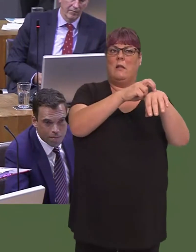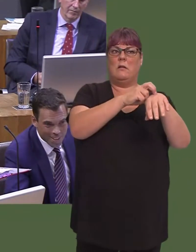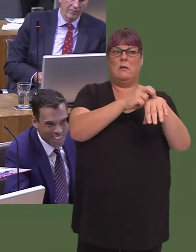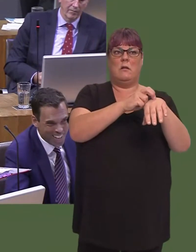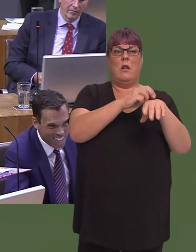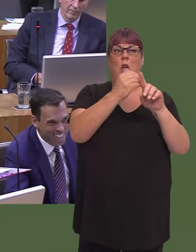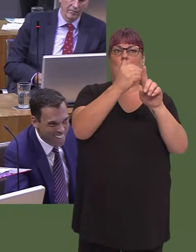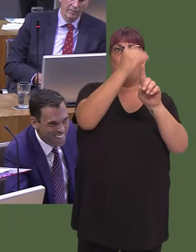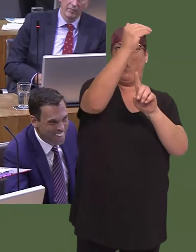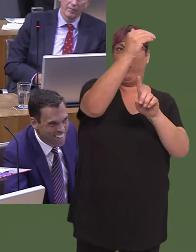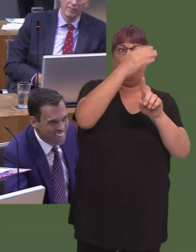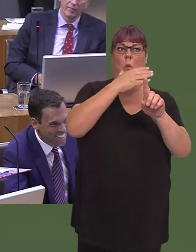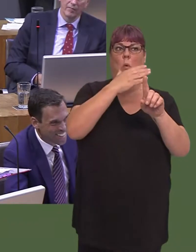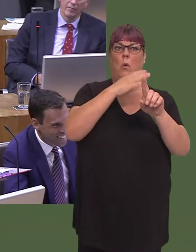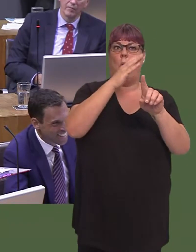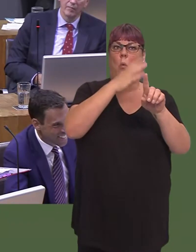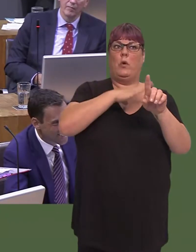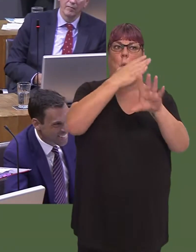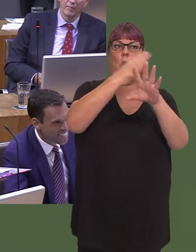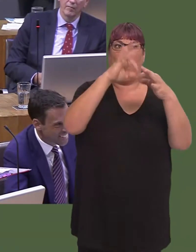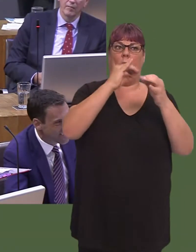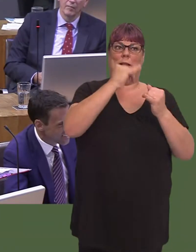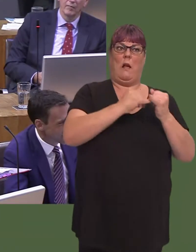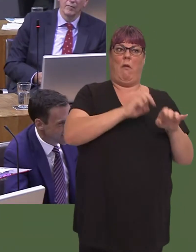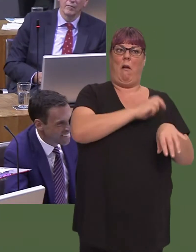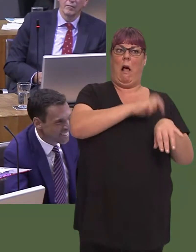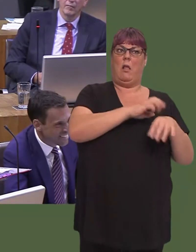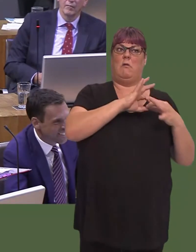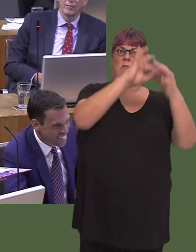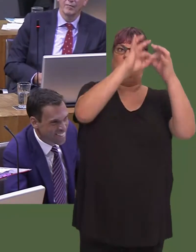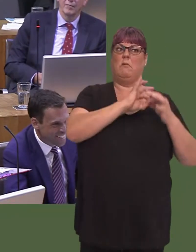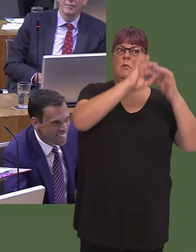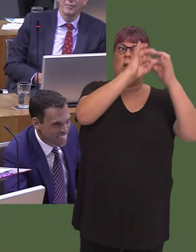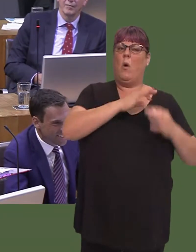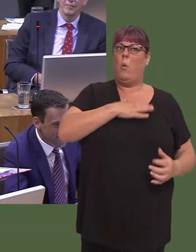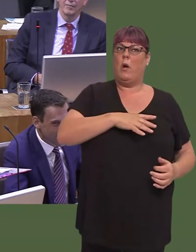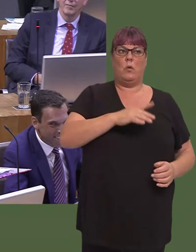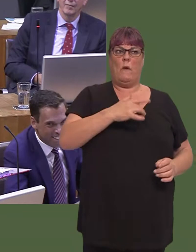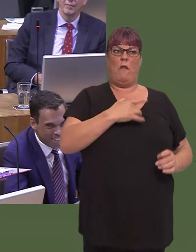lan iddyn nhw ar hyn o bryd. Ac nid wyf yn dodi bai arnyn nhw, ond mae e lan iddyn nhw